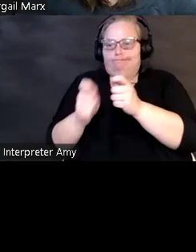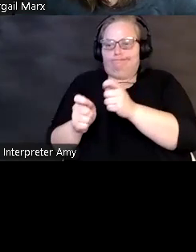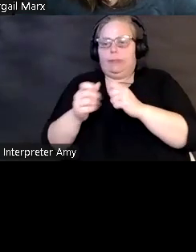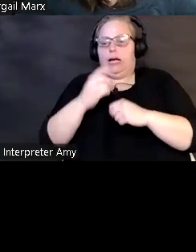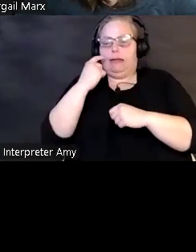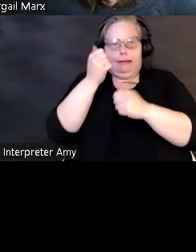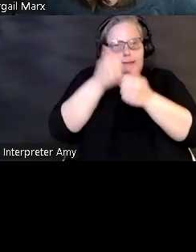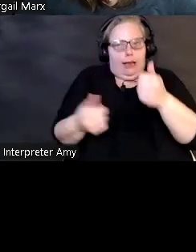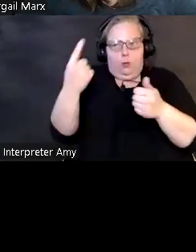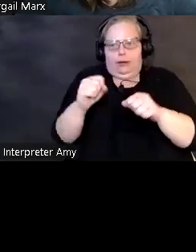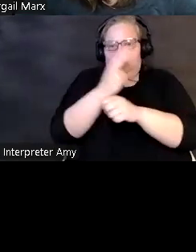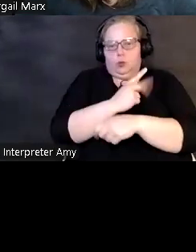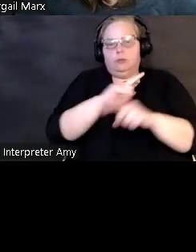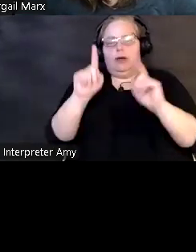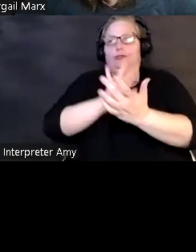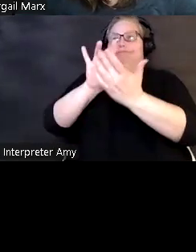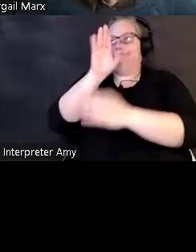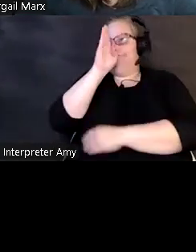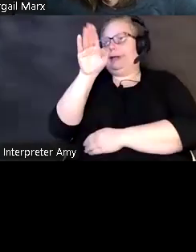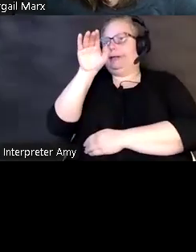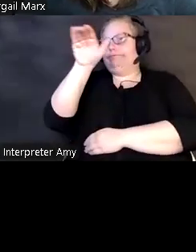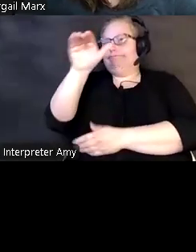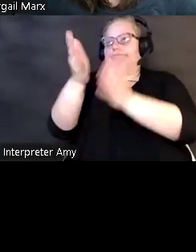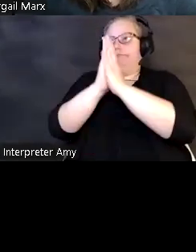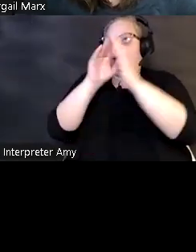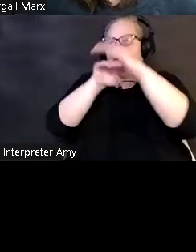You just have to reach out to them directly to request access.